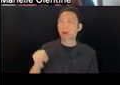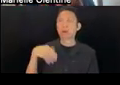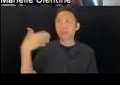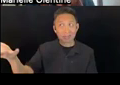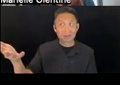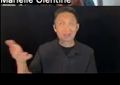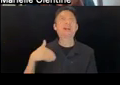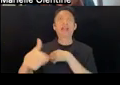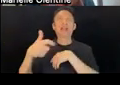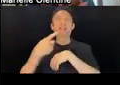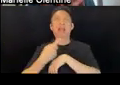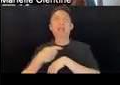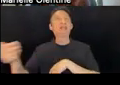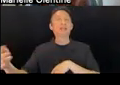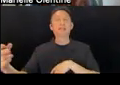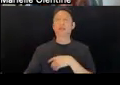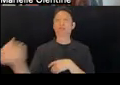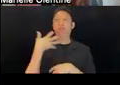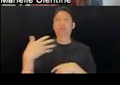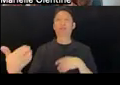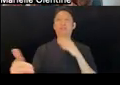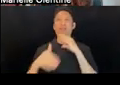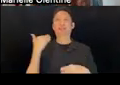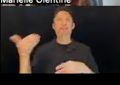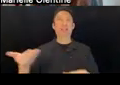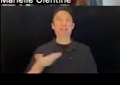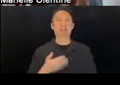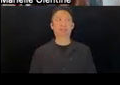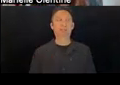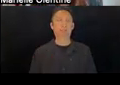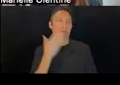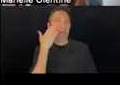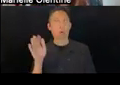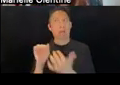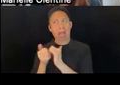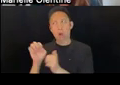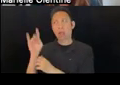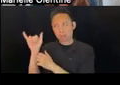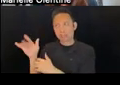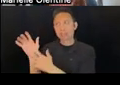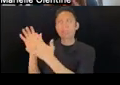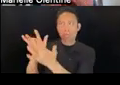info from anyone we met, did research about them beforehand and then kind of noted what we talked about.